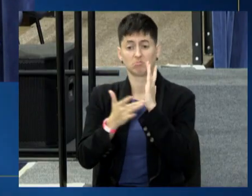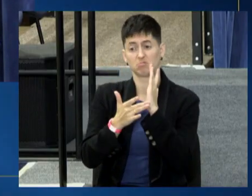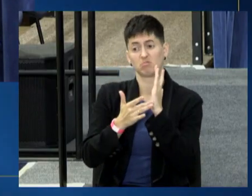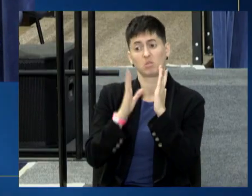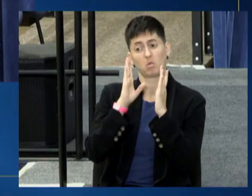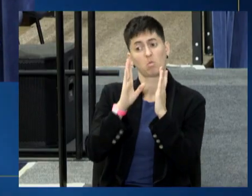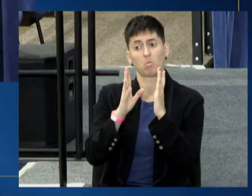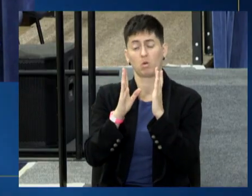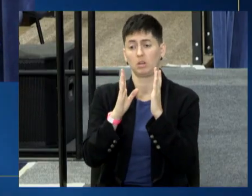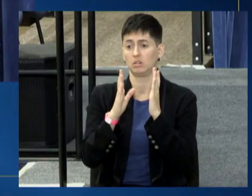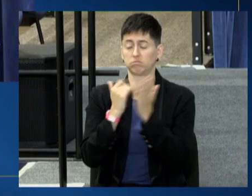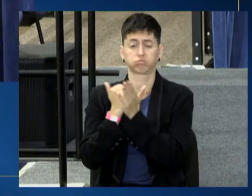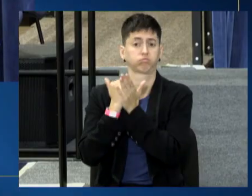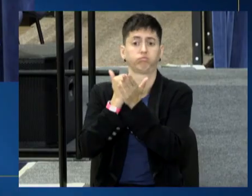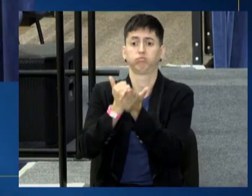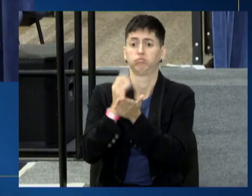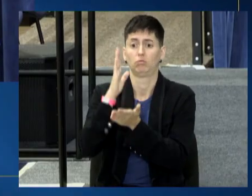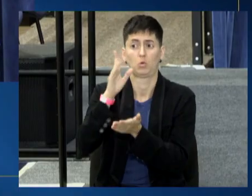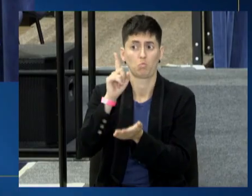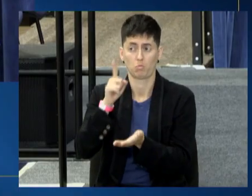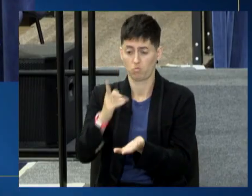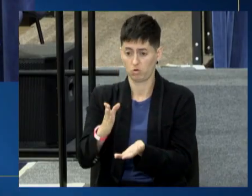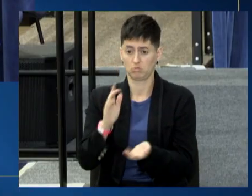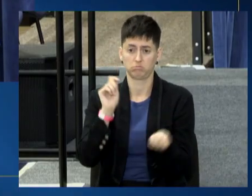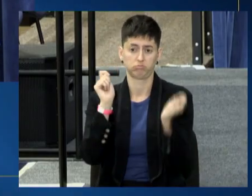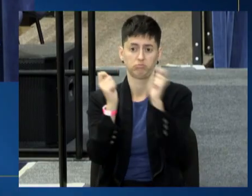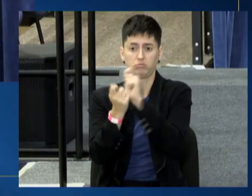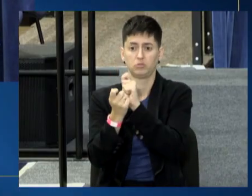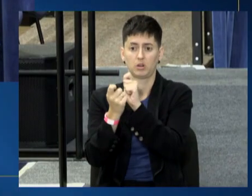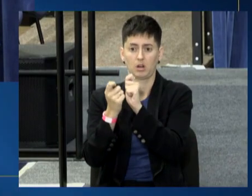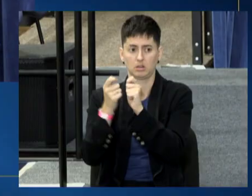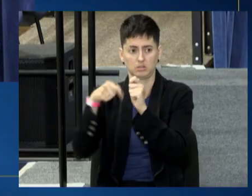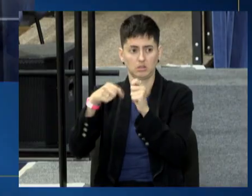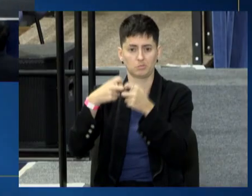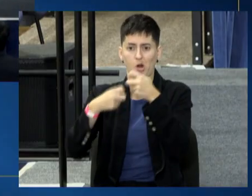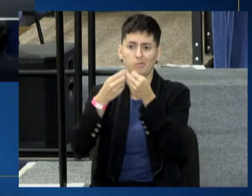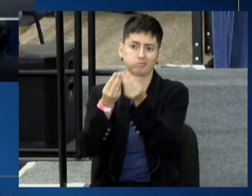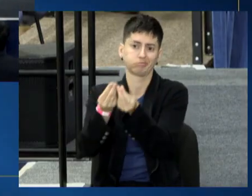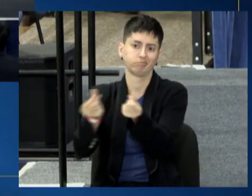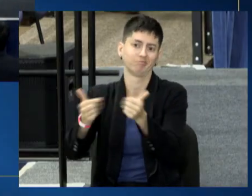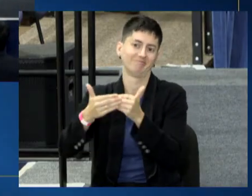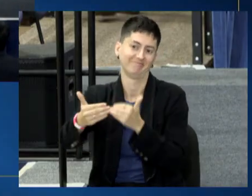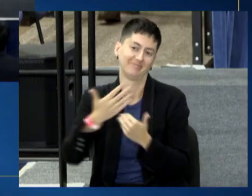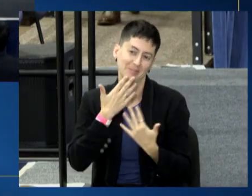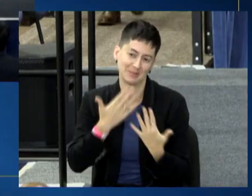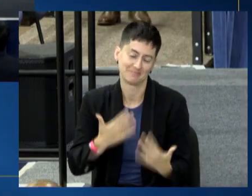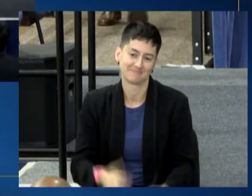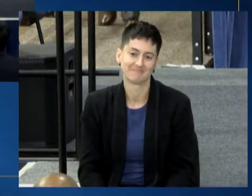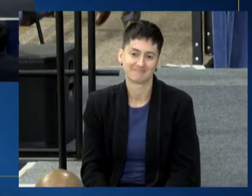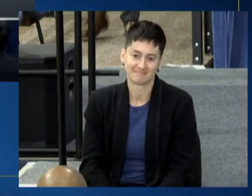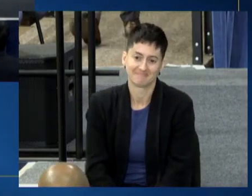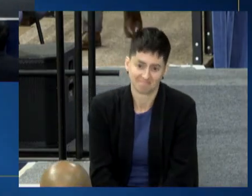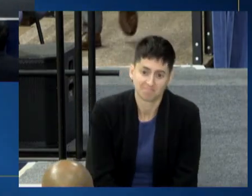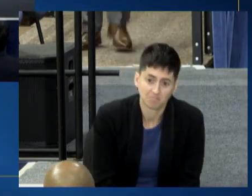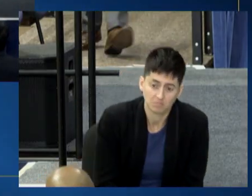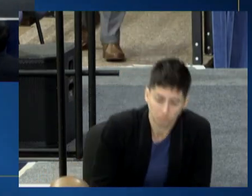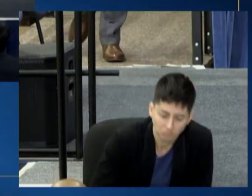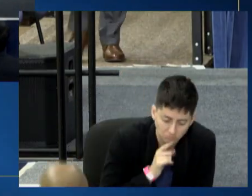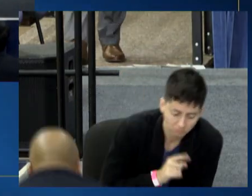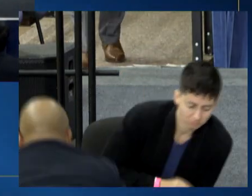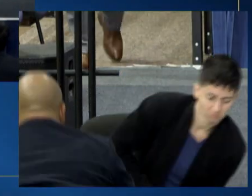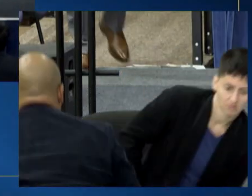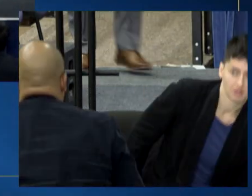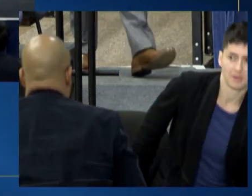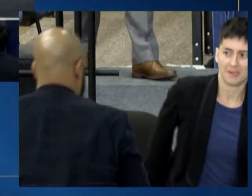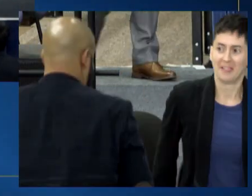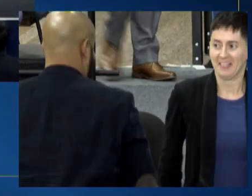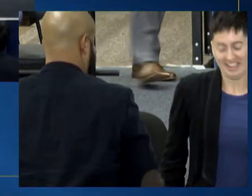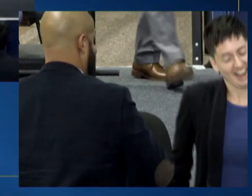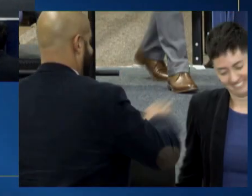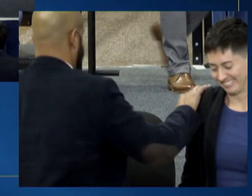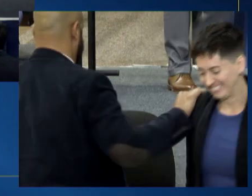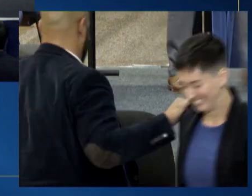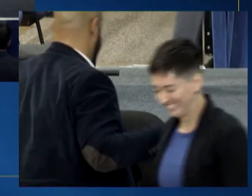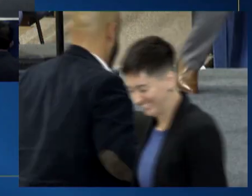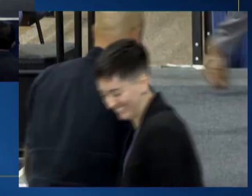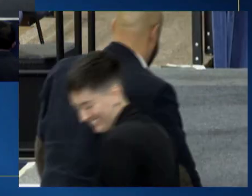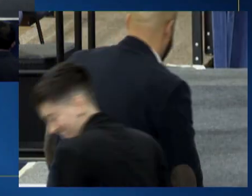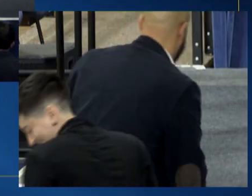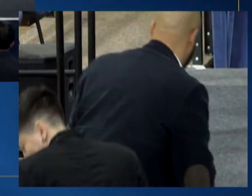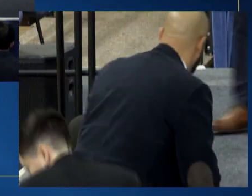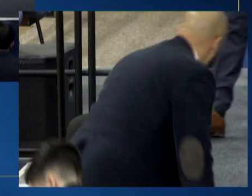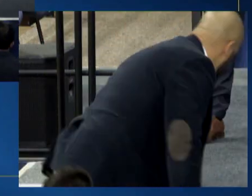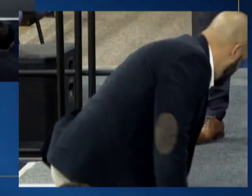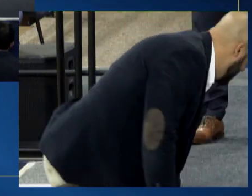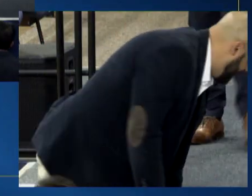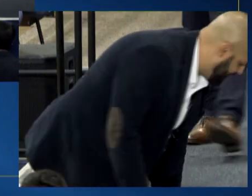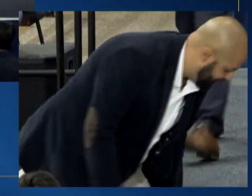in solving some of these problems. So, thank you so much for your attention.